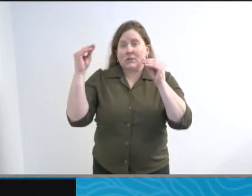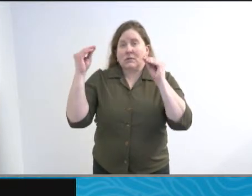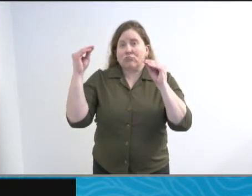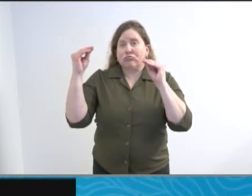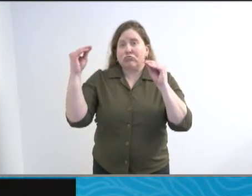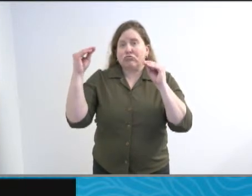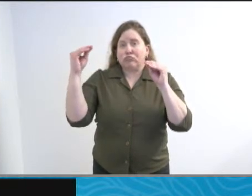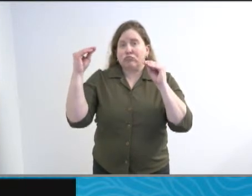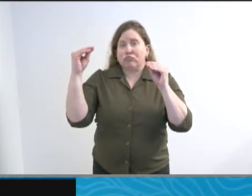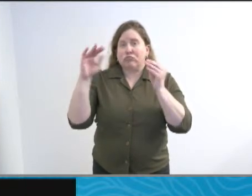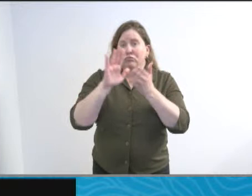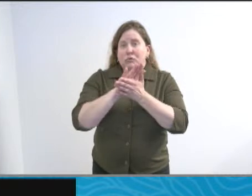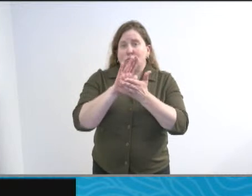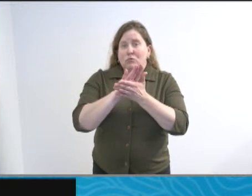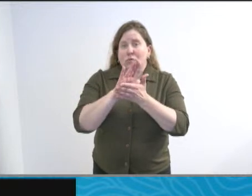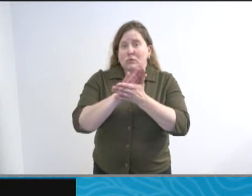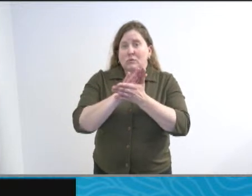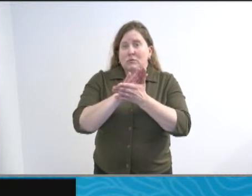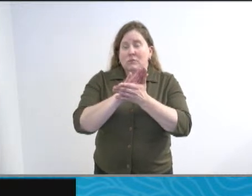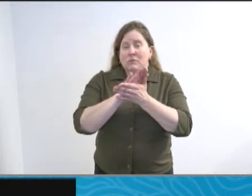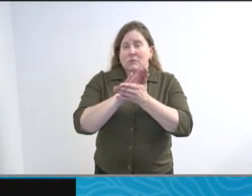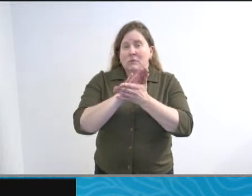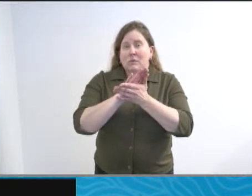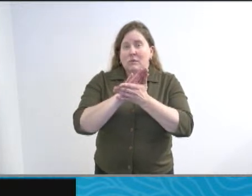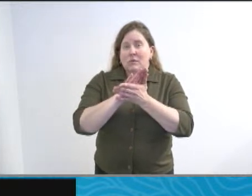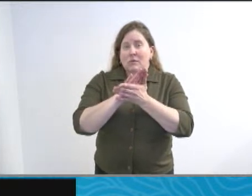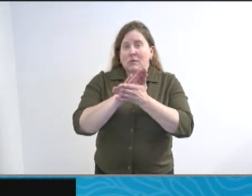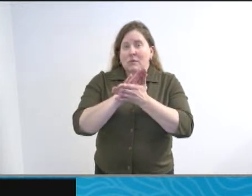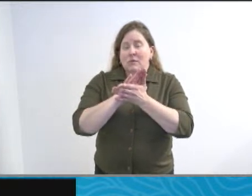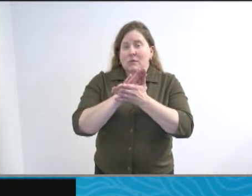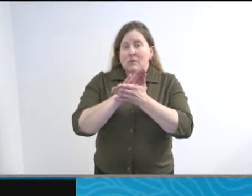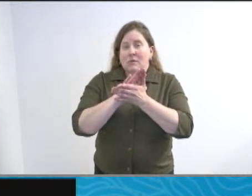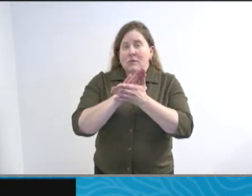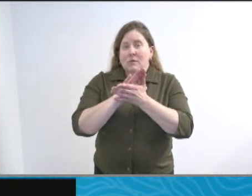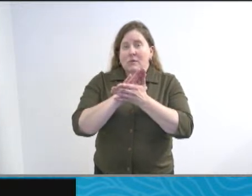and just kind of help sites navigate through that platform.